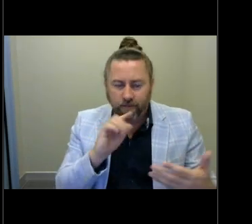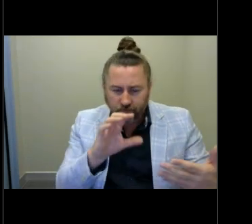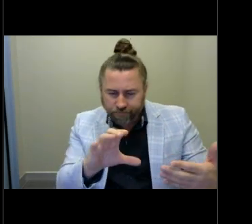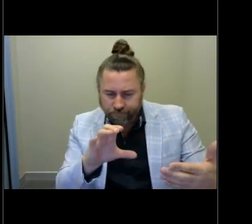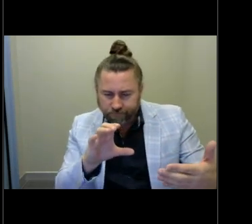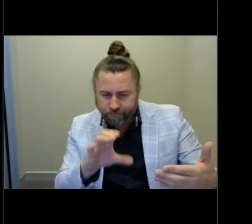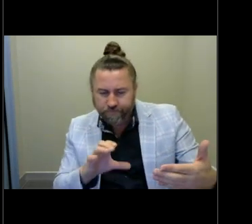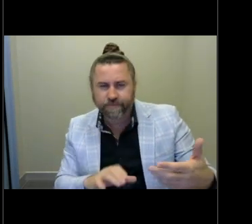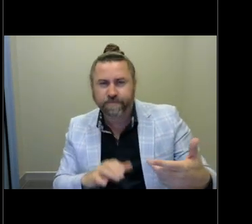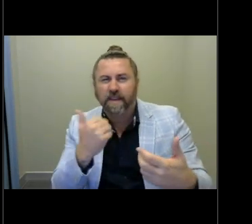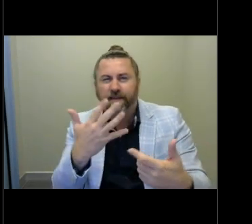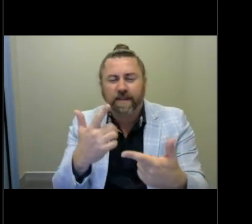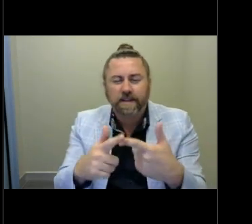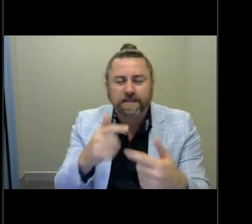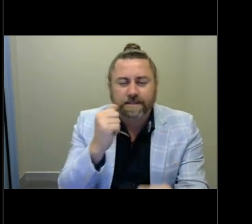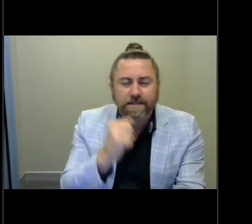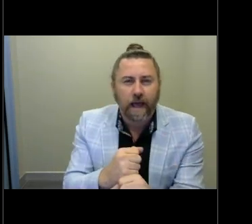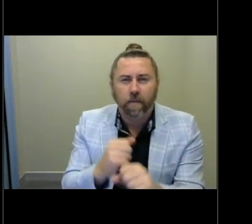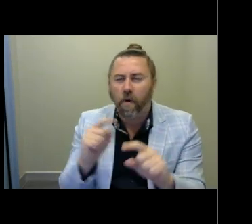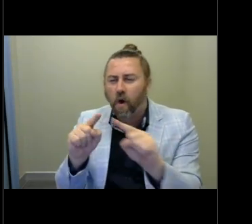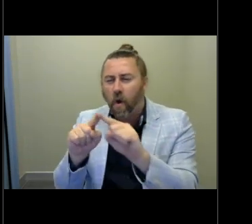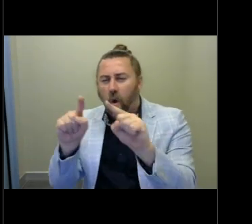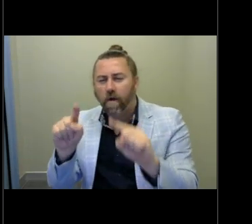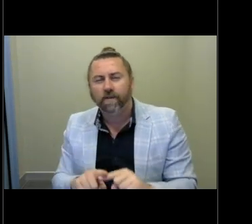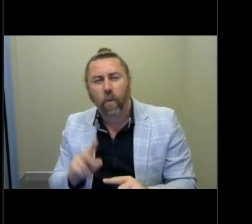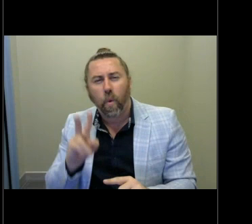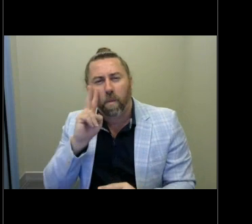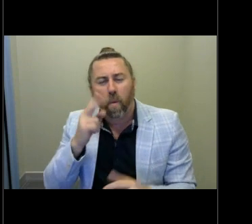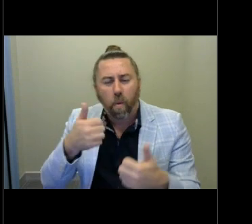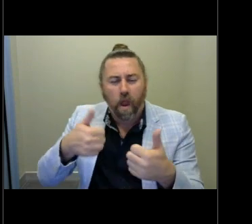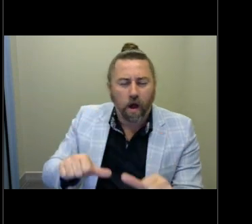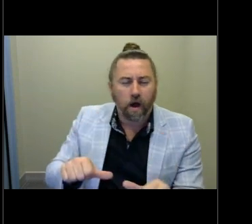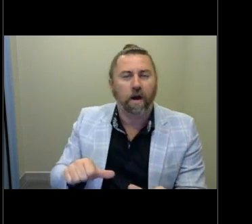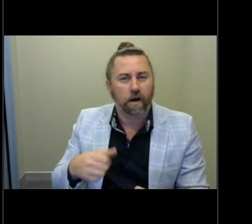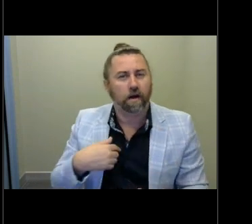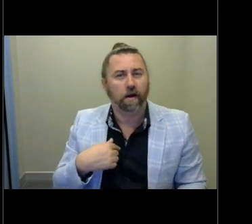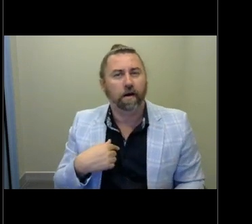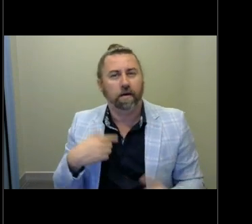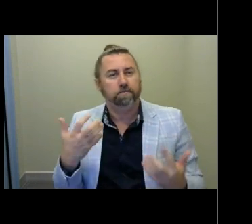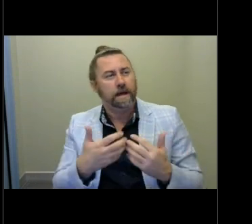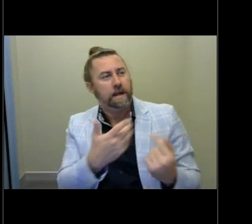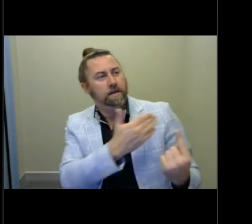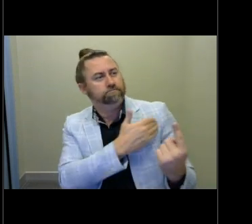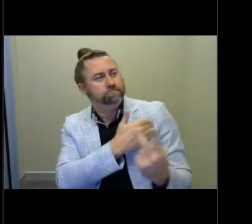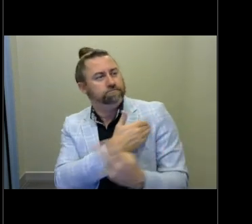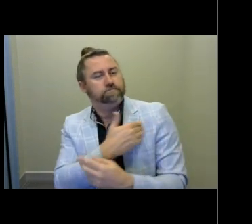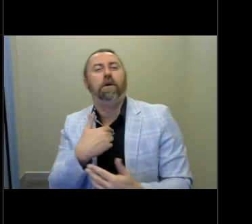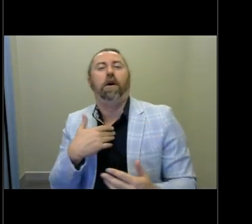forms. So it's a really good resource and that was something we would often share with clients.